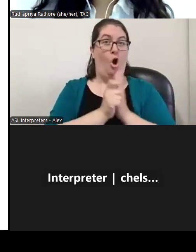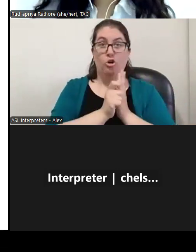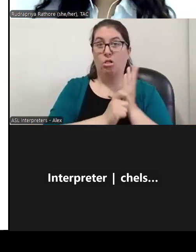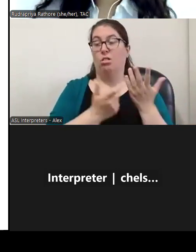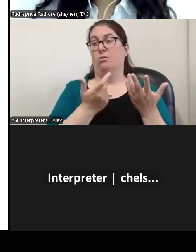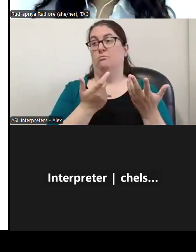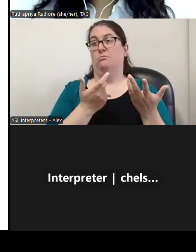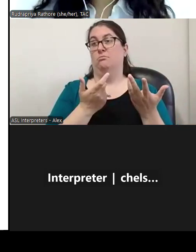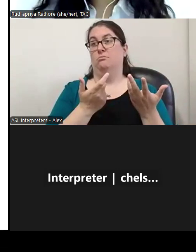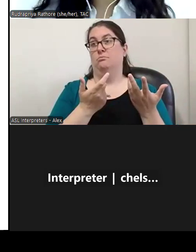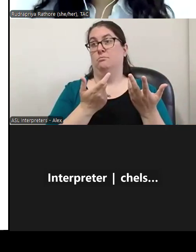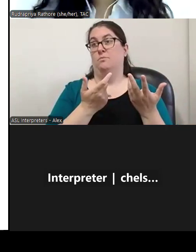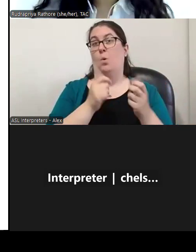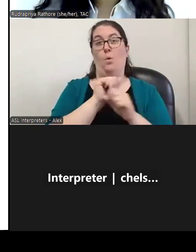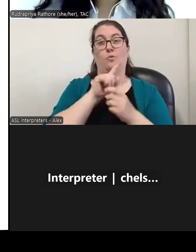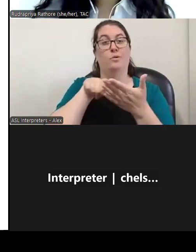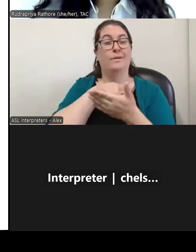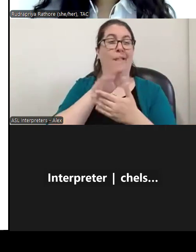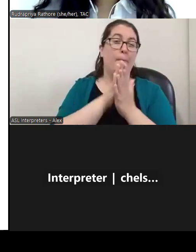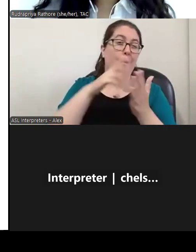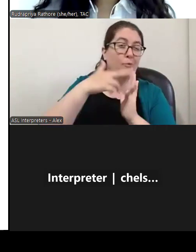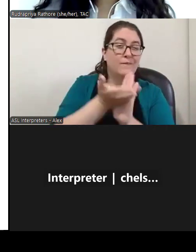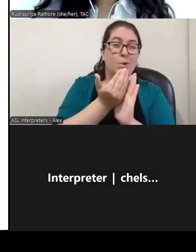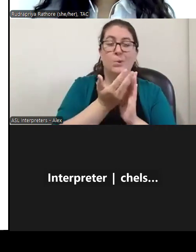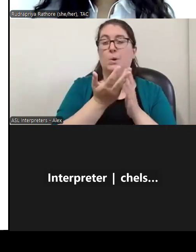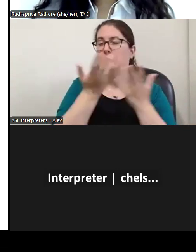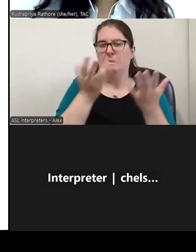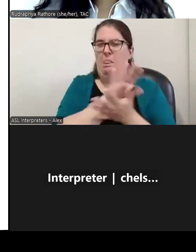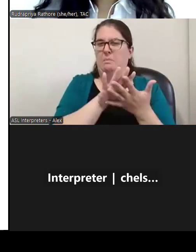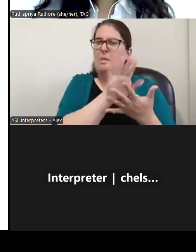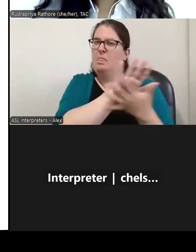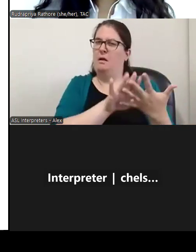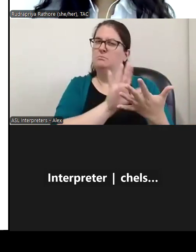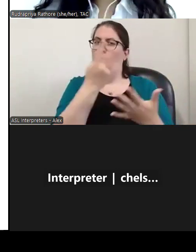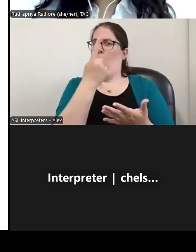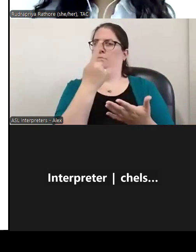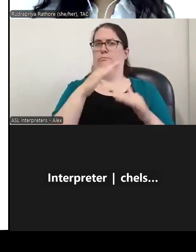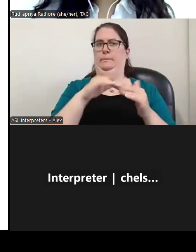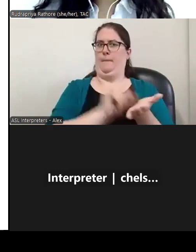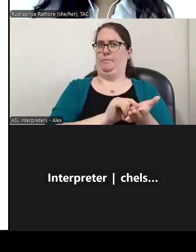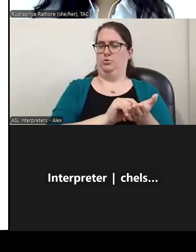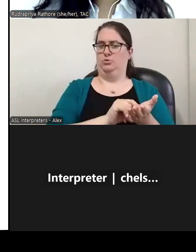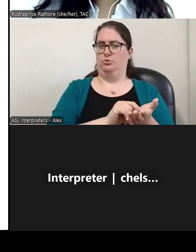you know a work of criticism a book review um anything like that and online publications do